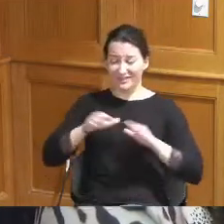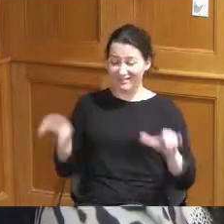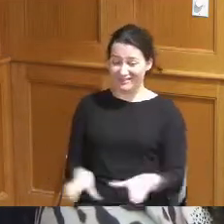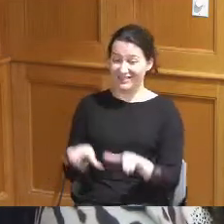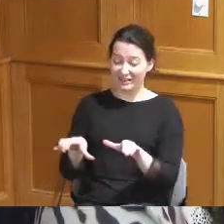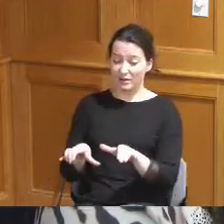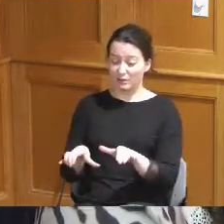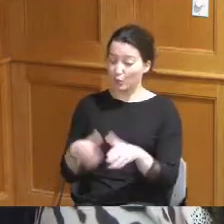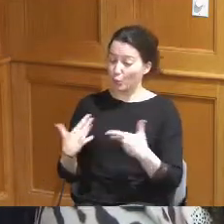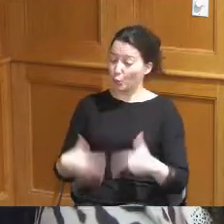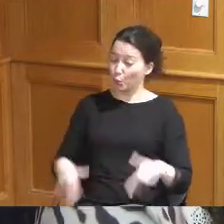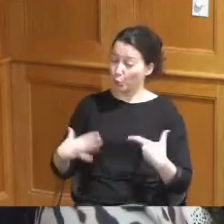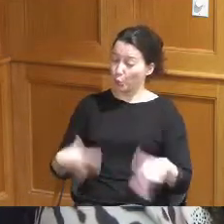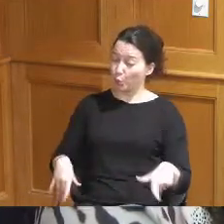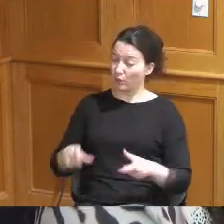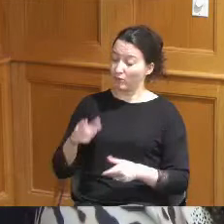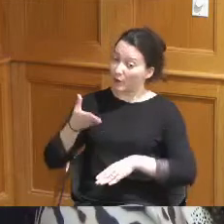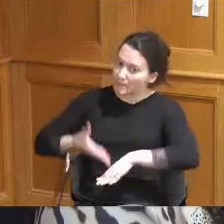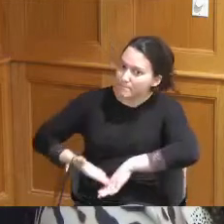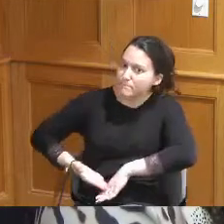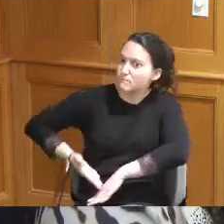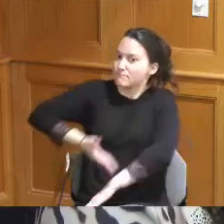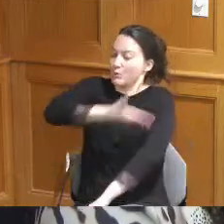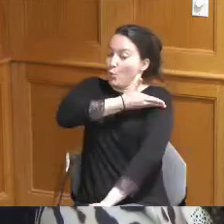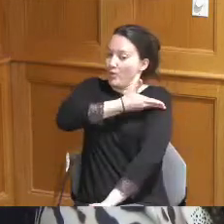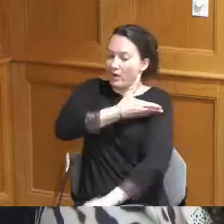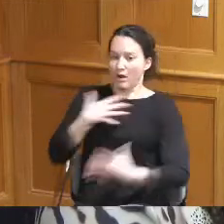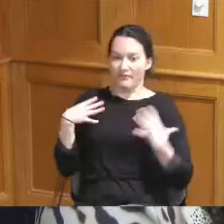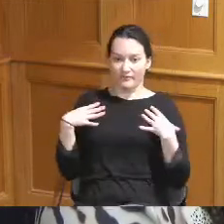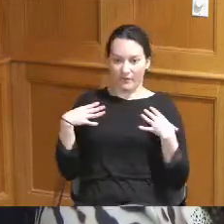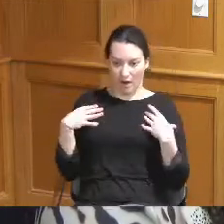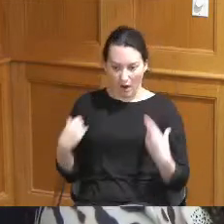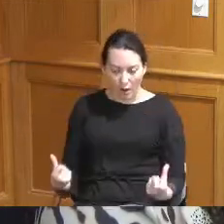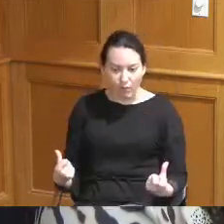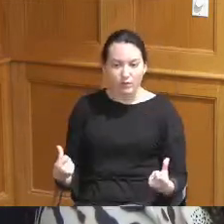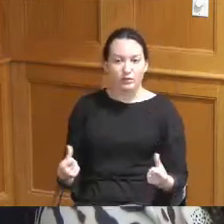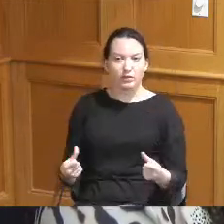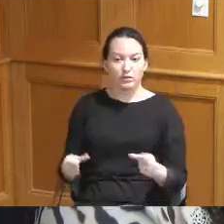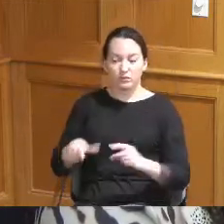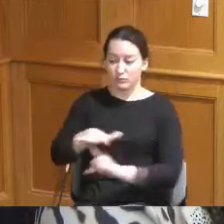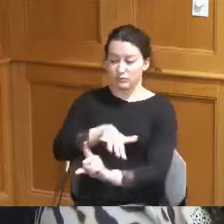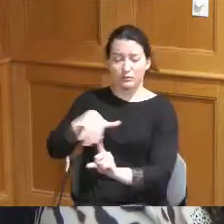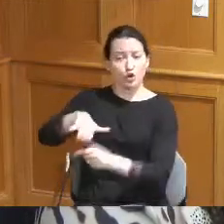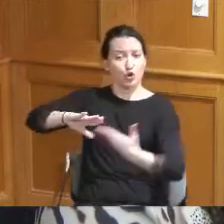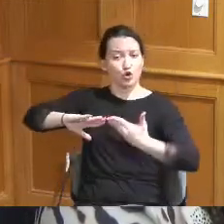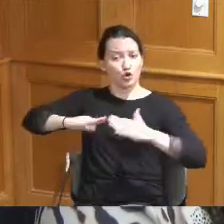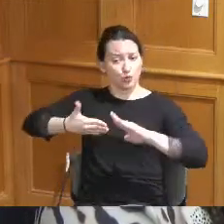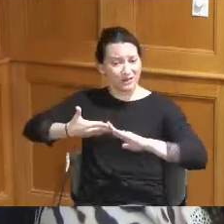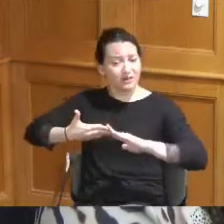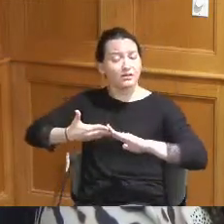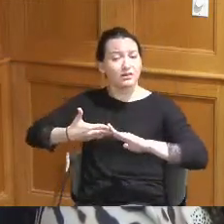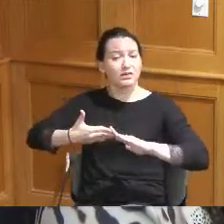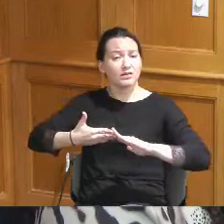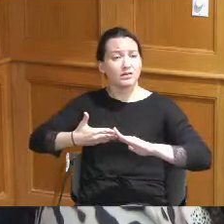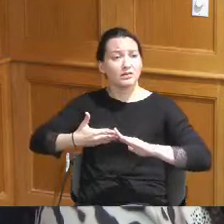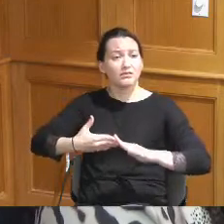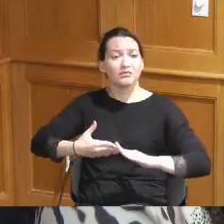drastically improve the Health and Welfare of our community and it also decreases violence